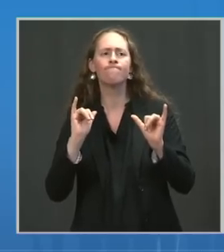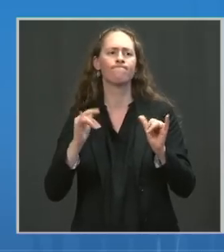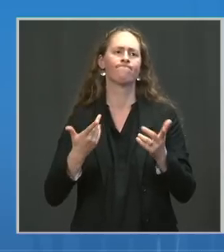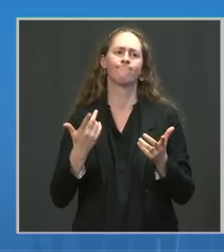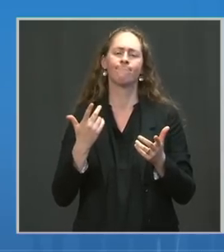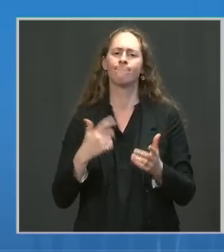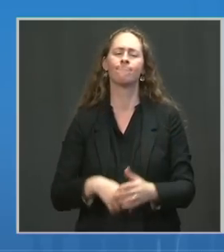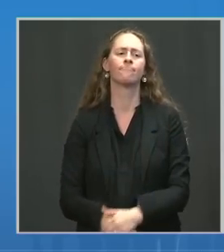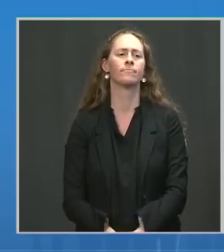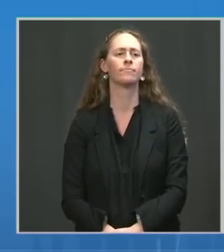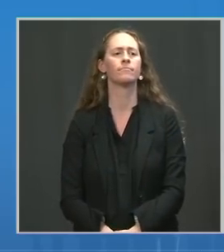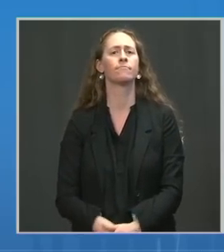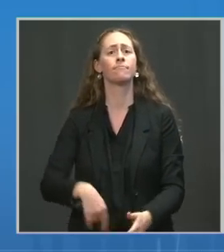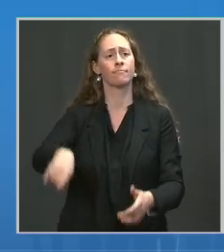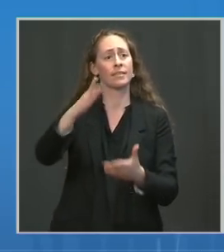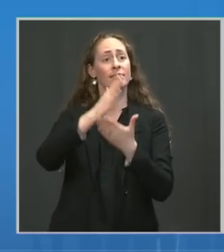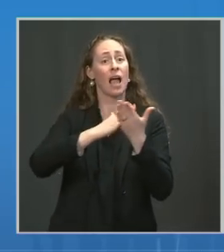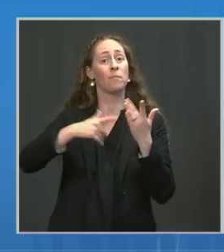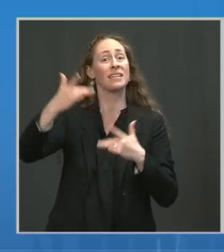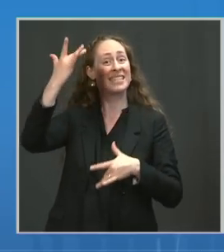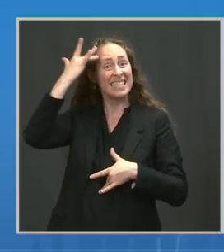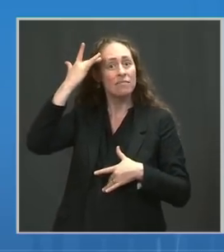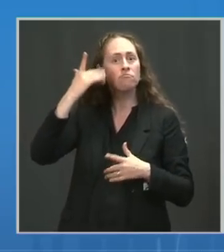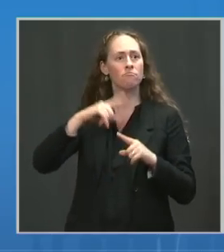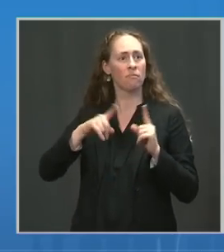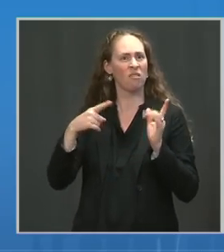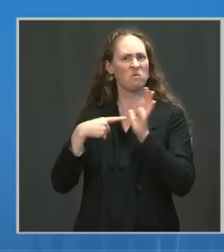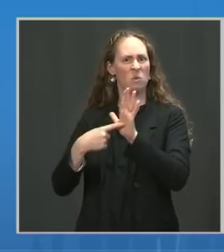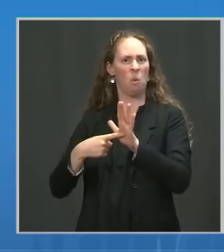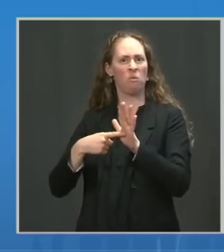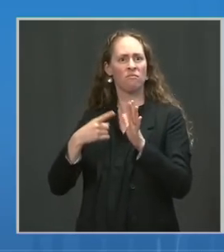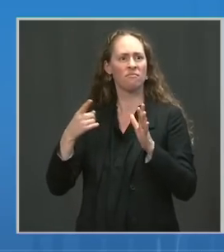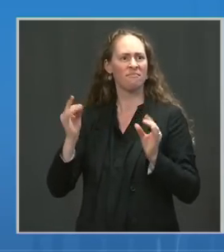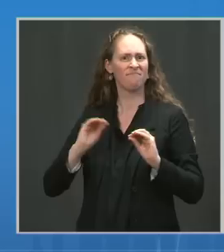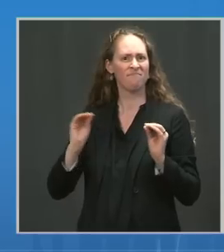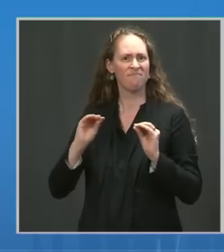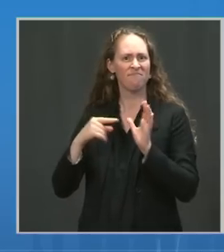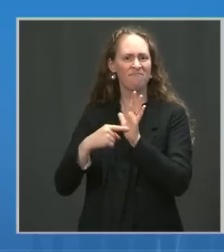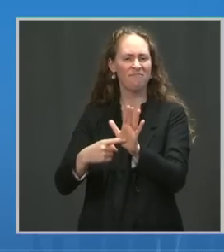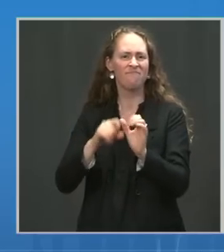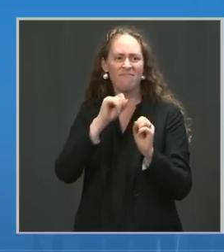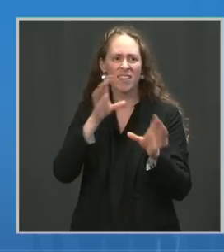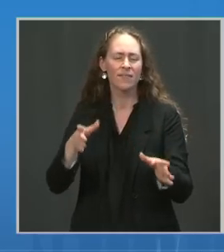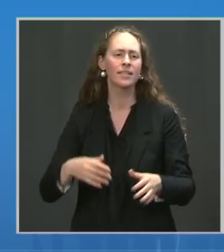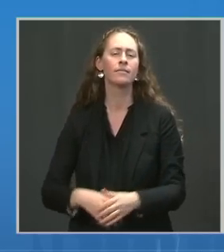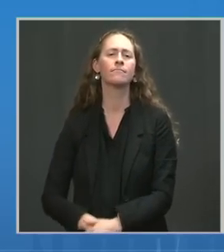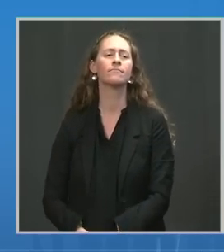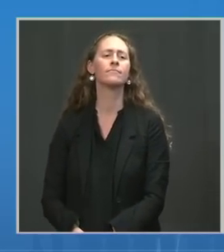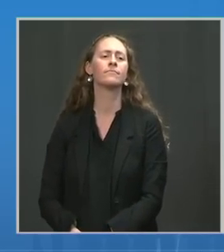Dr. Fauci: The -- >> Mr. Zients: Dr. Fauci. Dr. Fauci: Yeah. With regard to the second question that if you're dealing with the same variant,